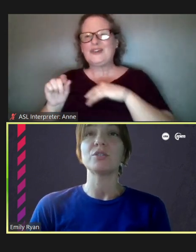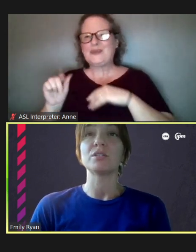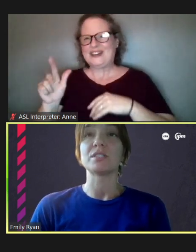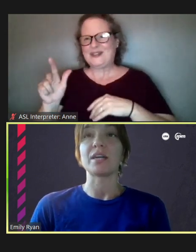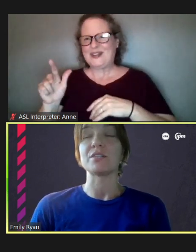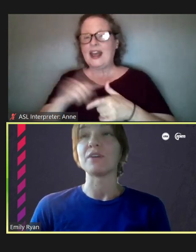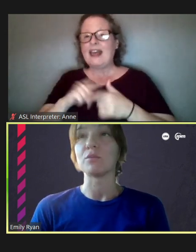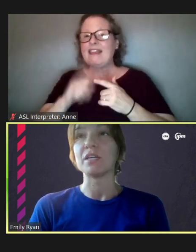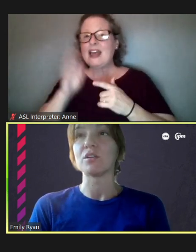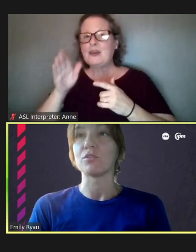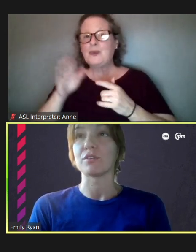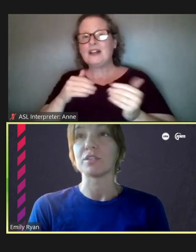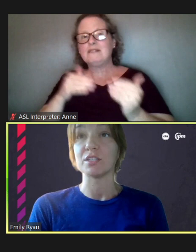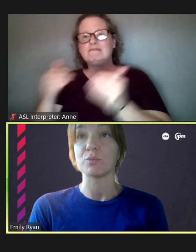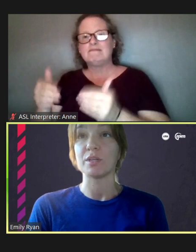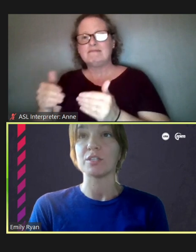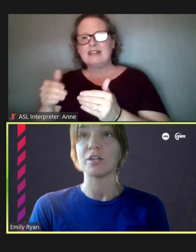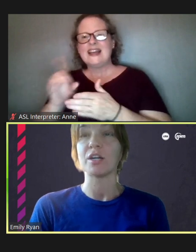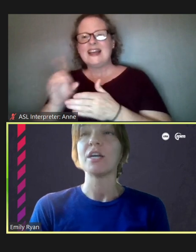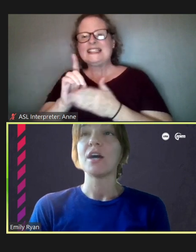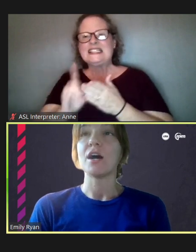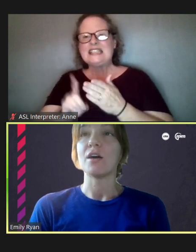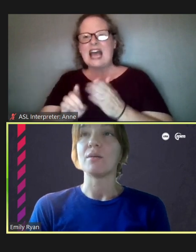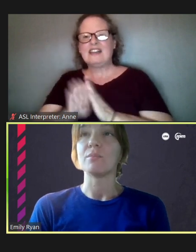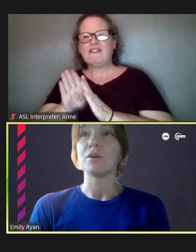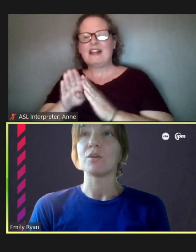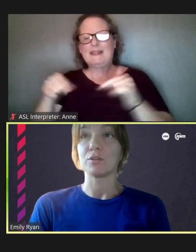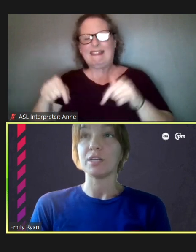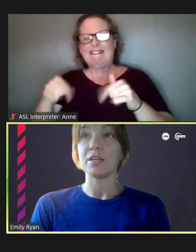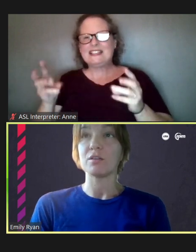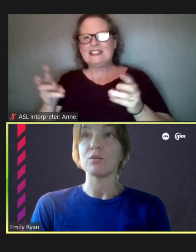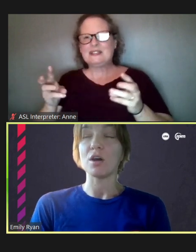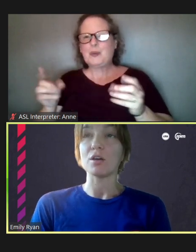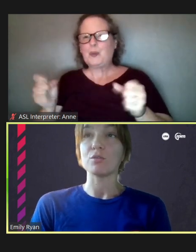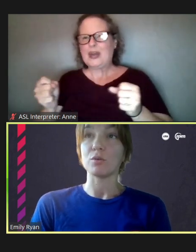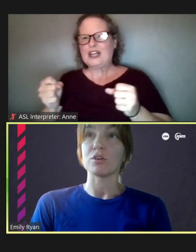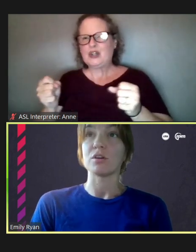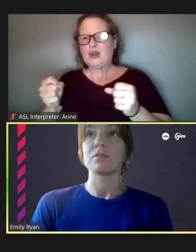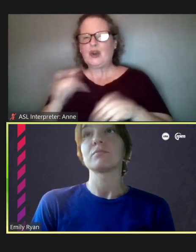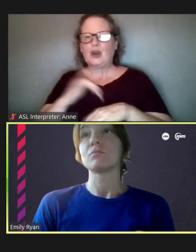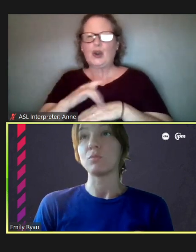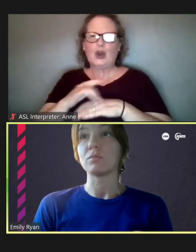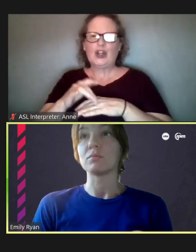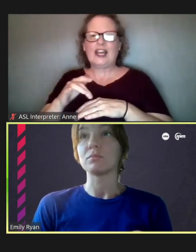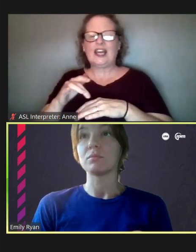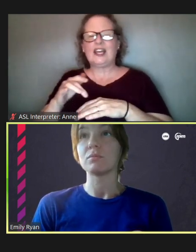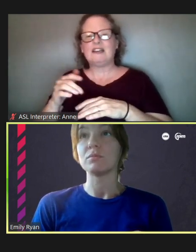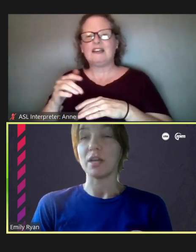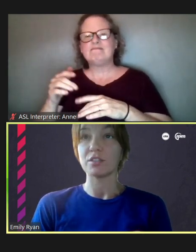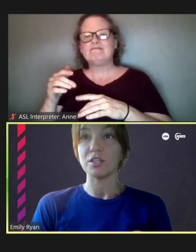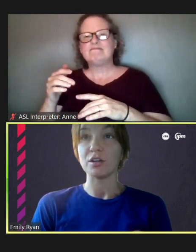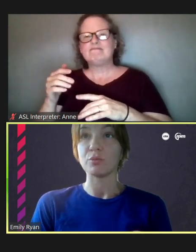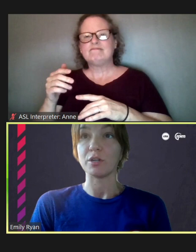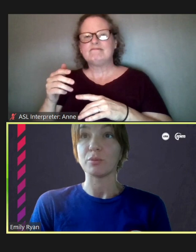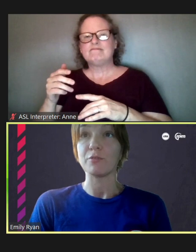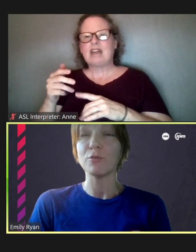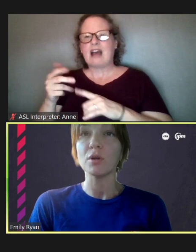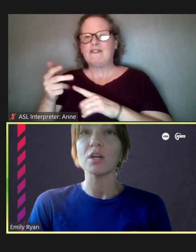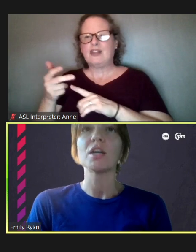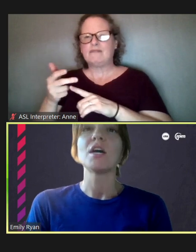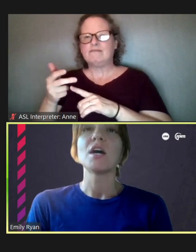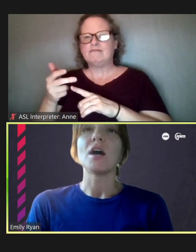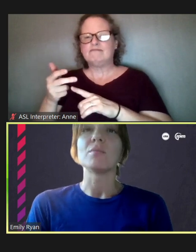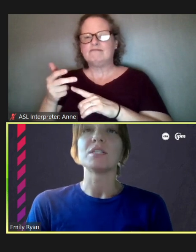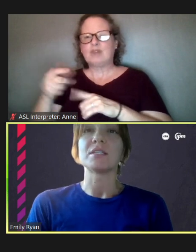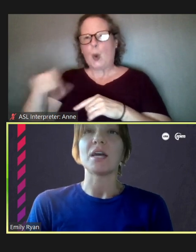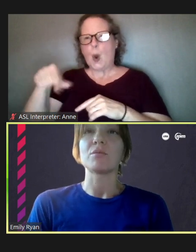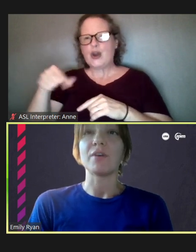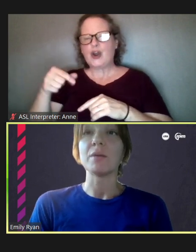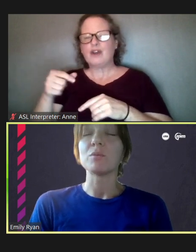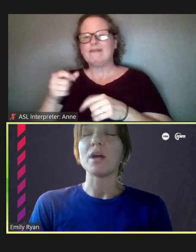into Design Development over this winter early quarter next year of 2024. The Design Refinement